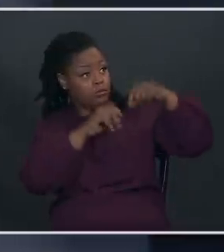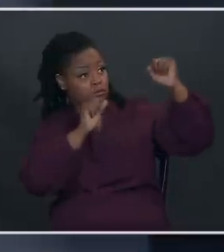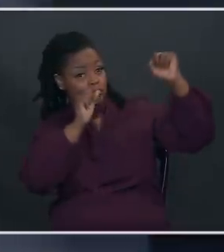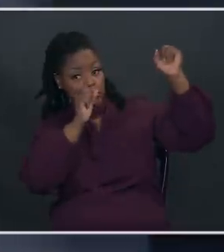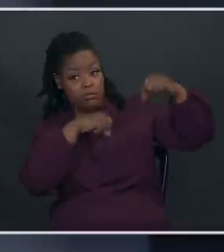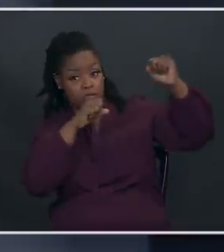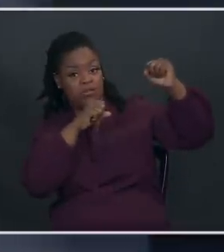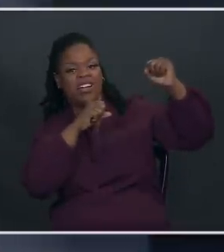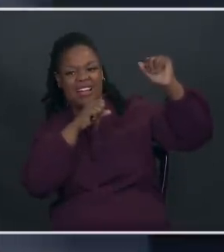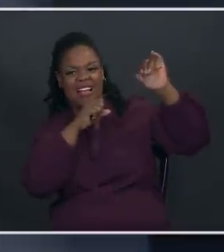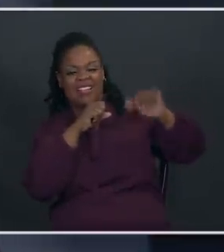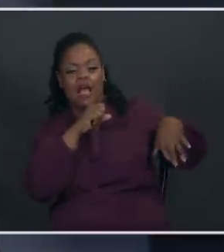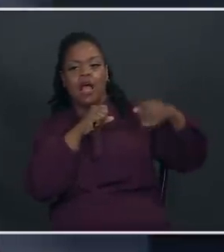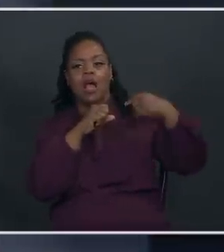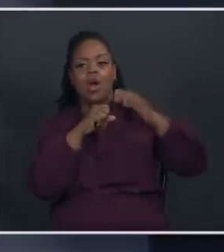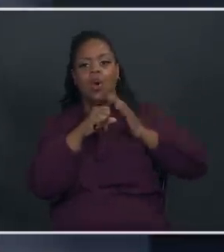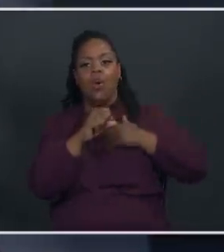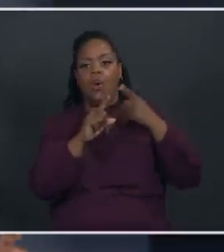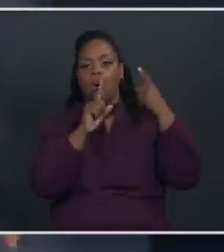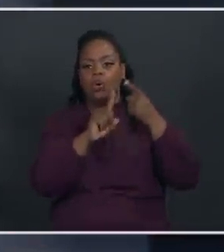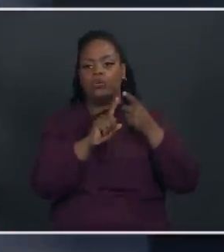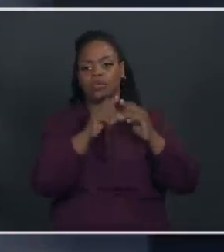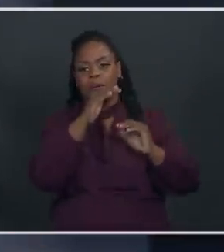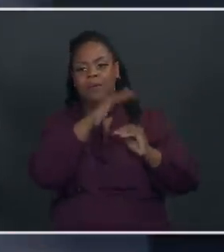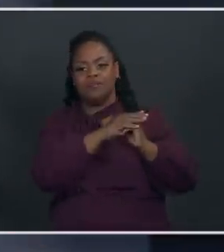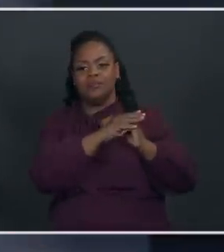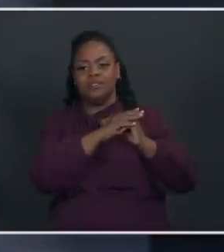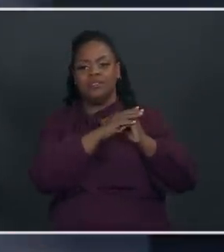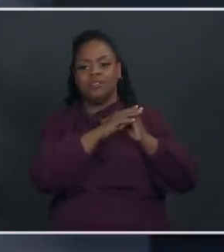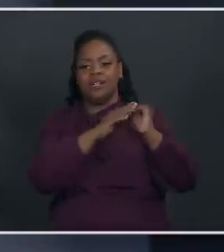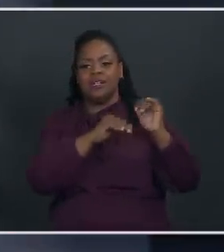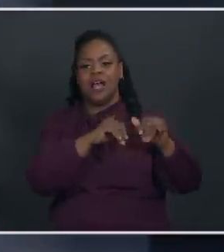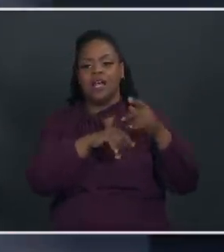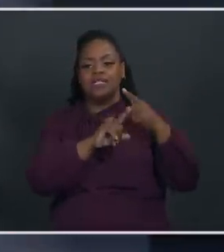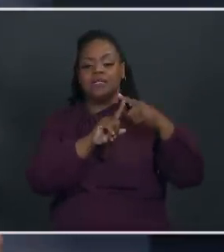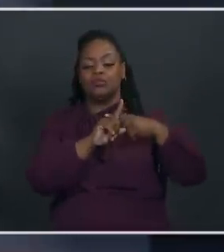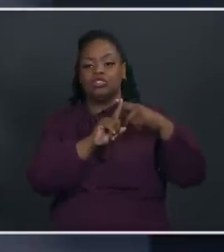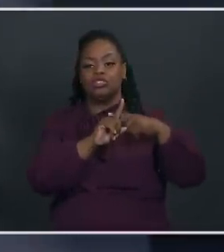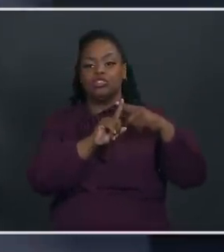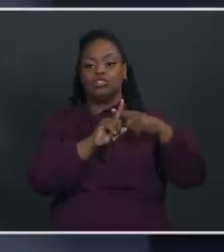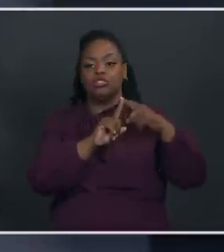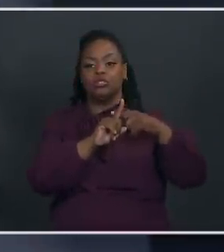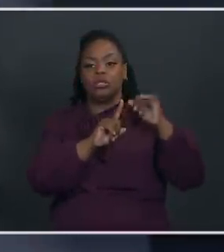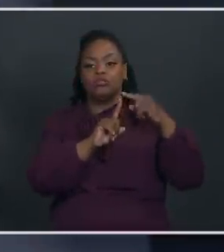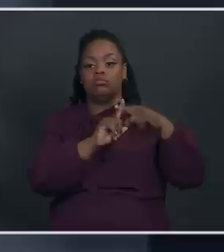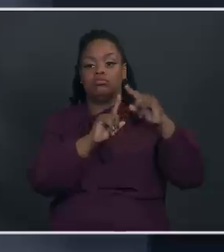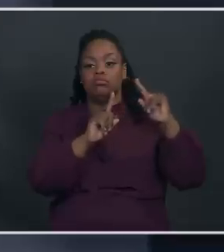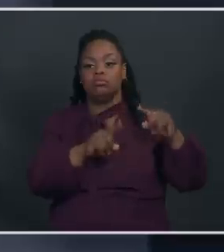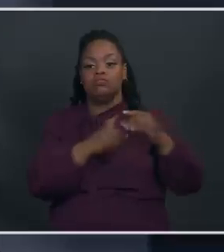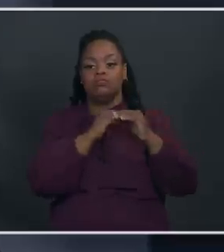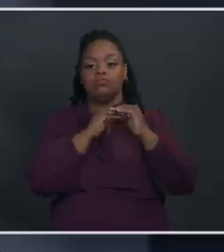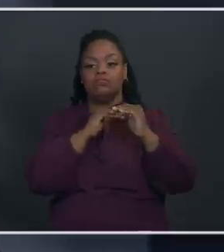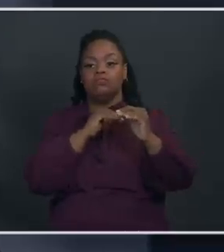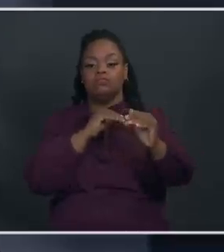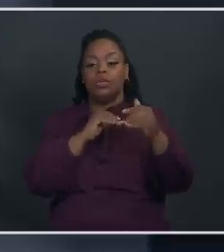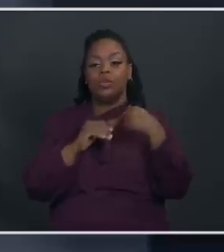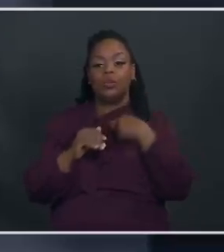to two degrees centigrade. Even if you did everything that was in Paris, we're going up to 3.7 or 4. That's catastrophic.